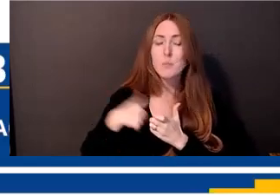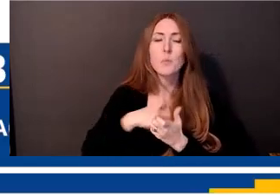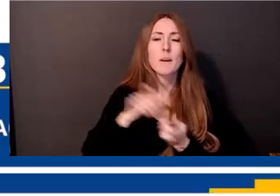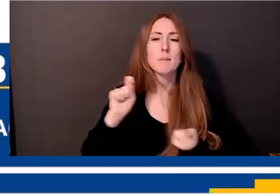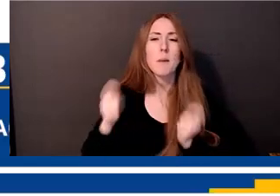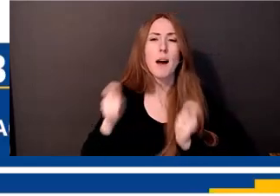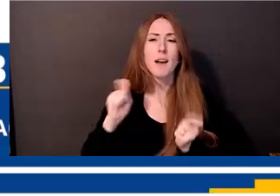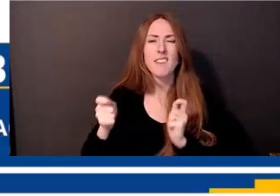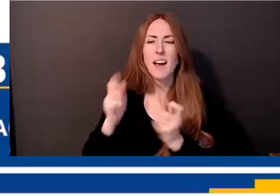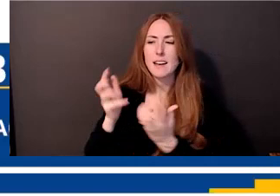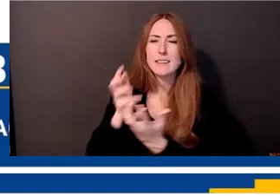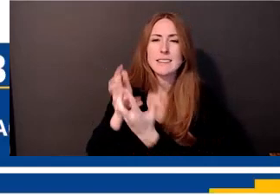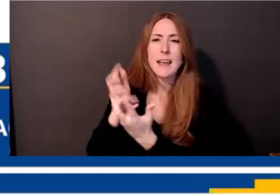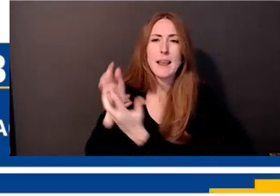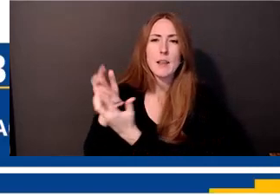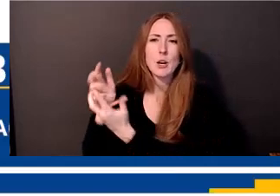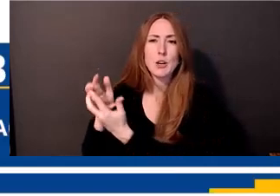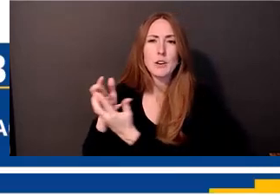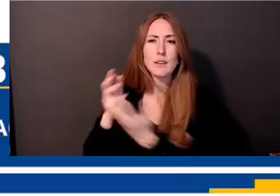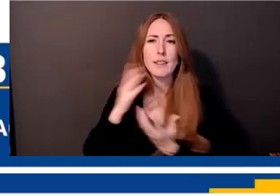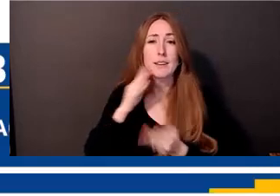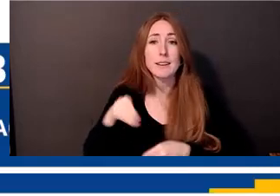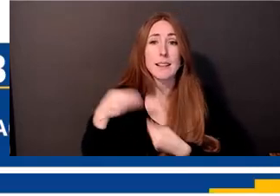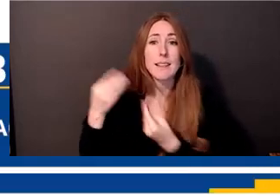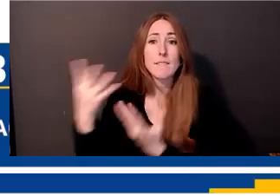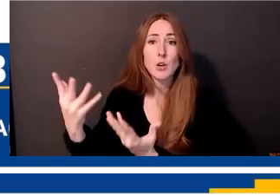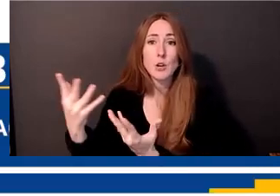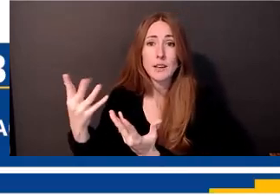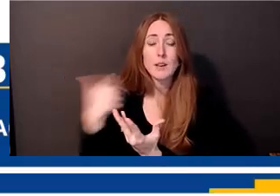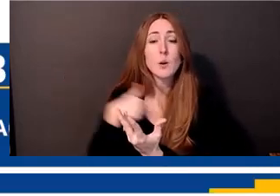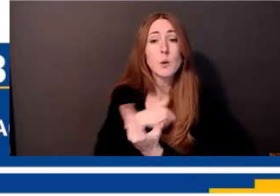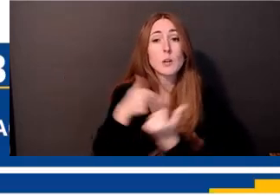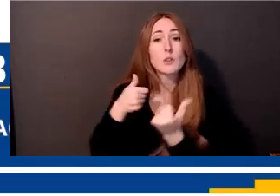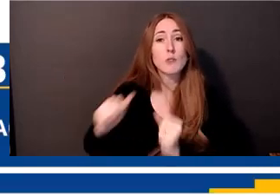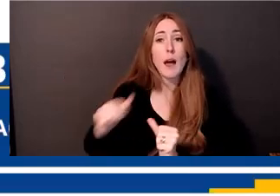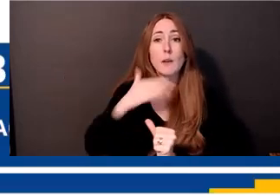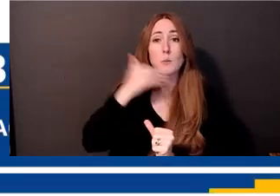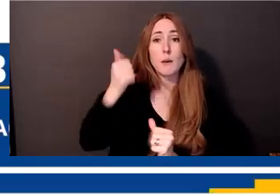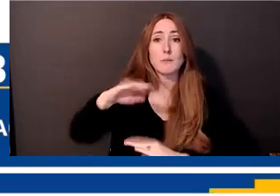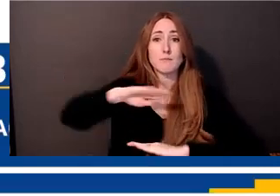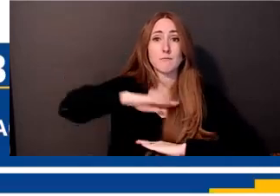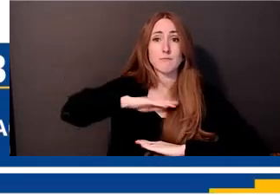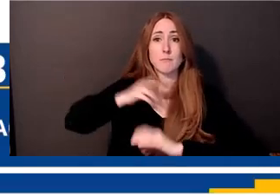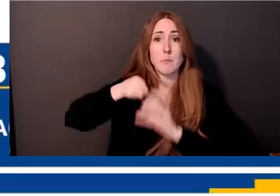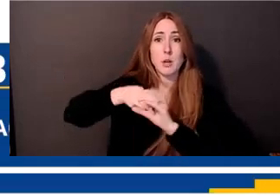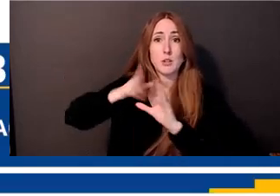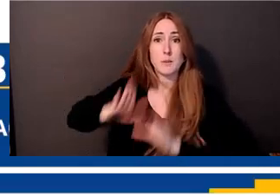We tried to best meet the participant needs. For example, some participants were